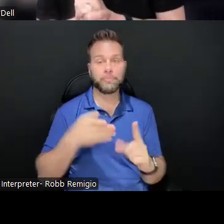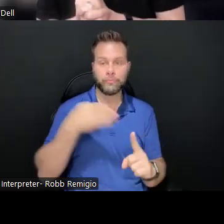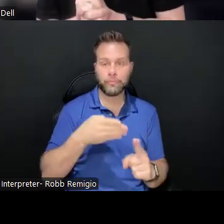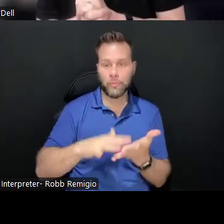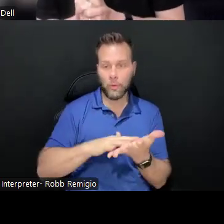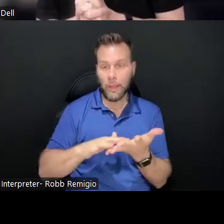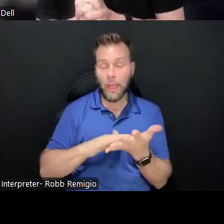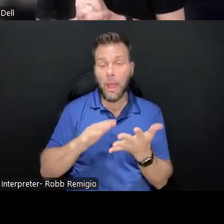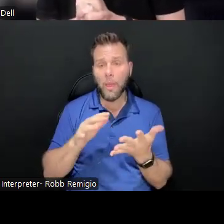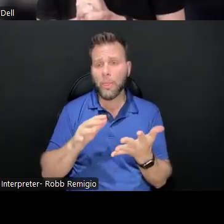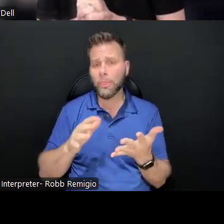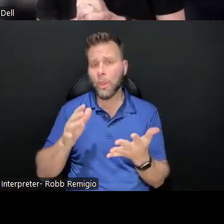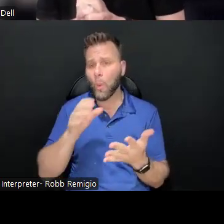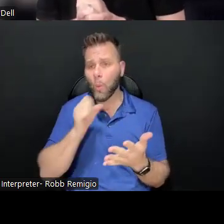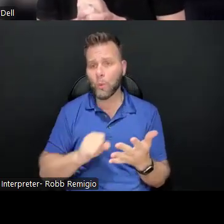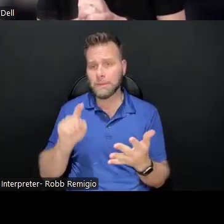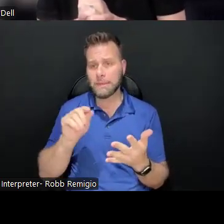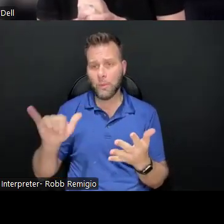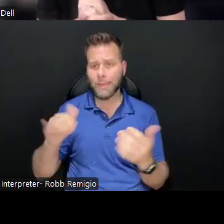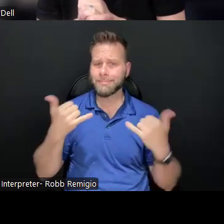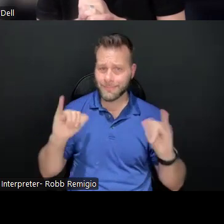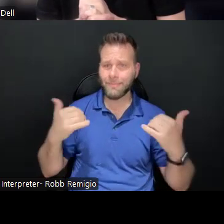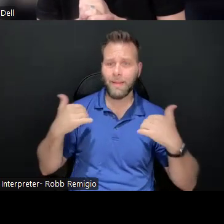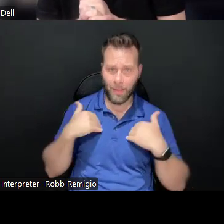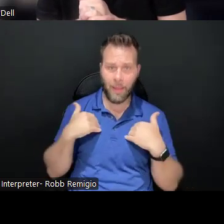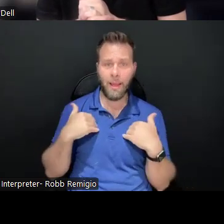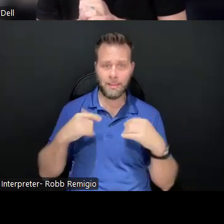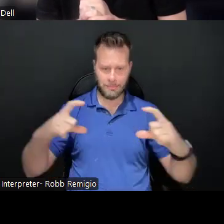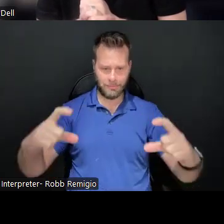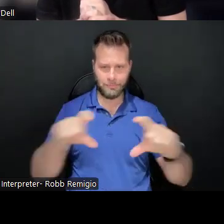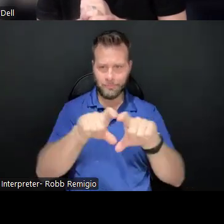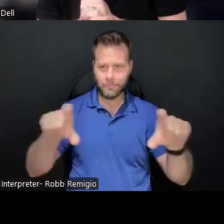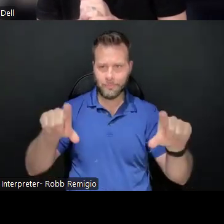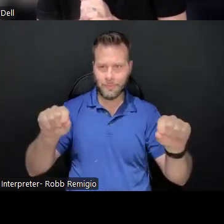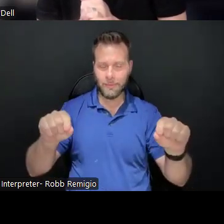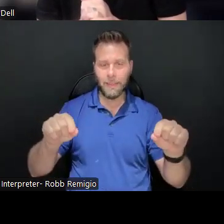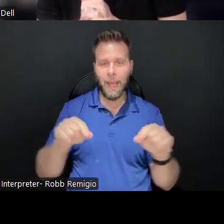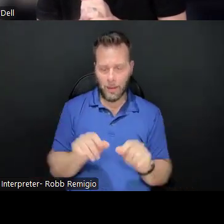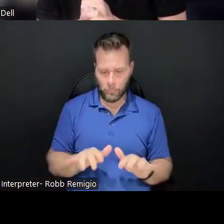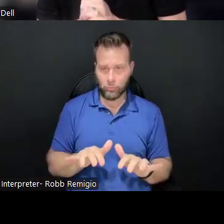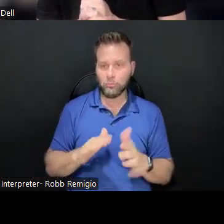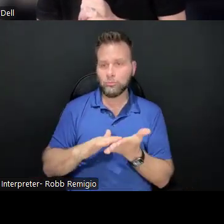The old TTY, uhm, still has a place with a large visual display and with a braille